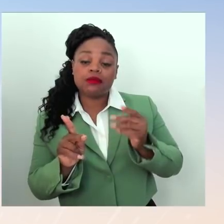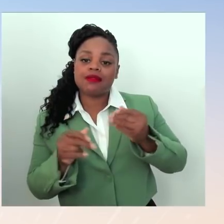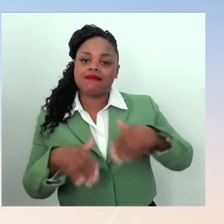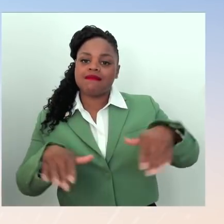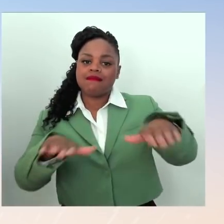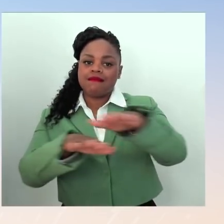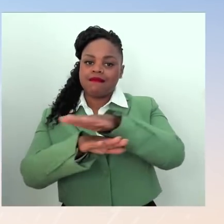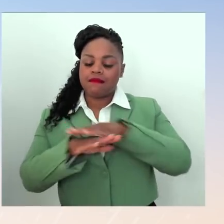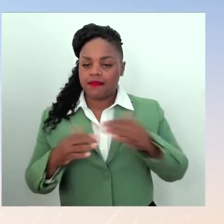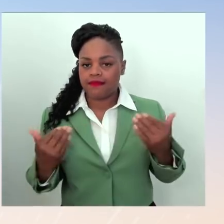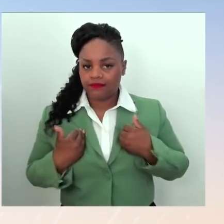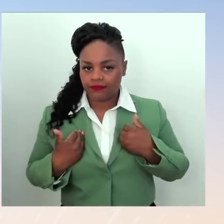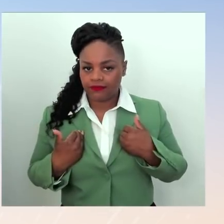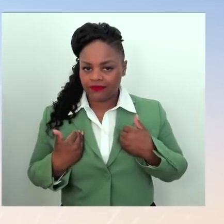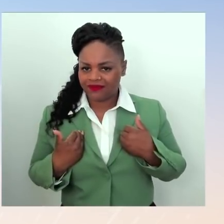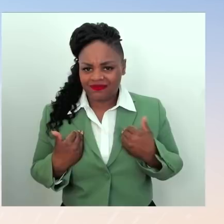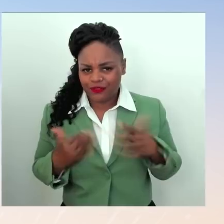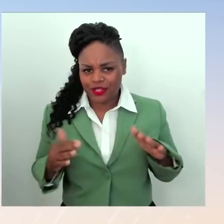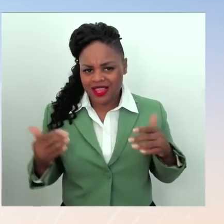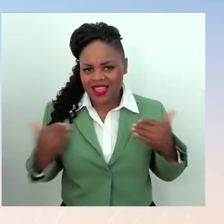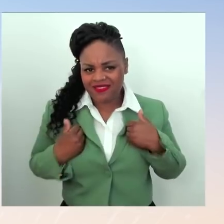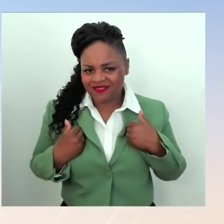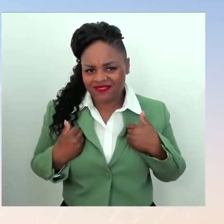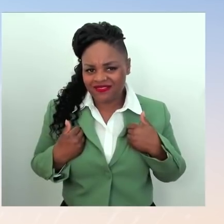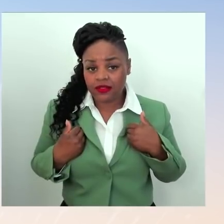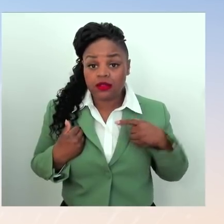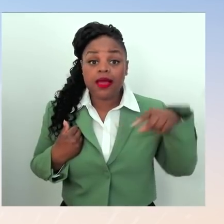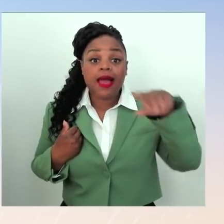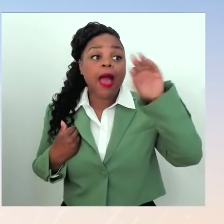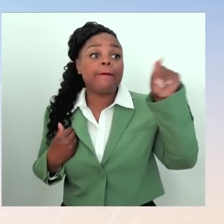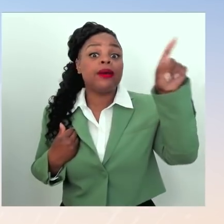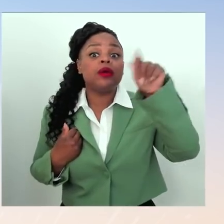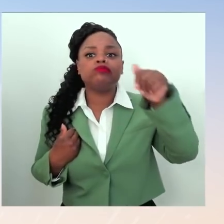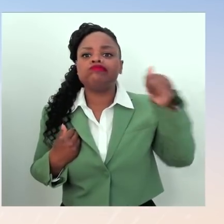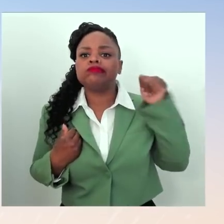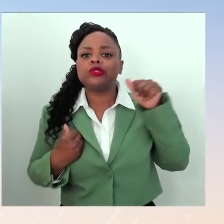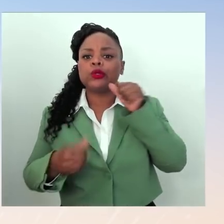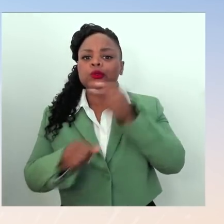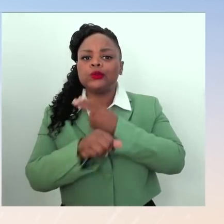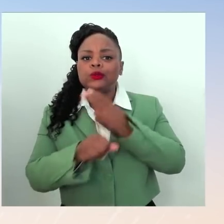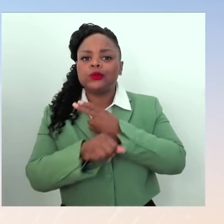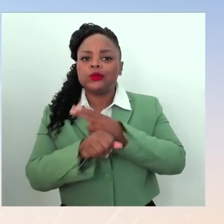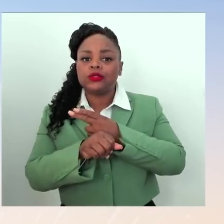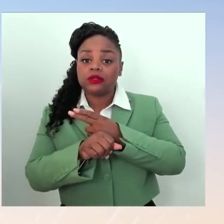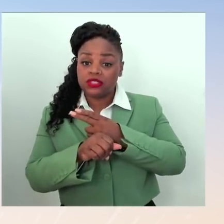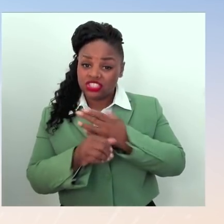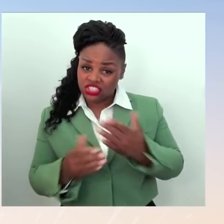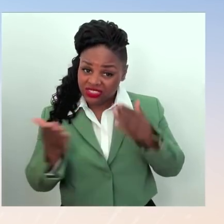The suggestion that that is what is hindering or preventing gas prices to come down is inaccurate.